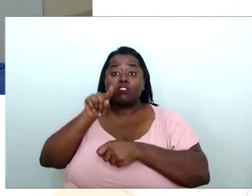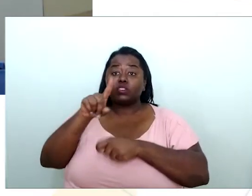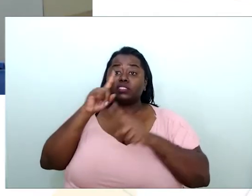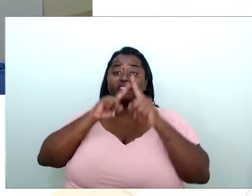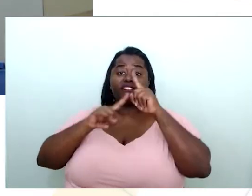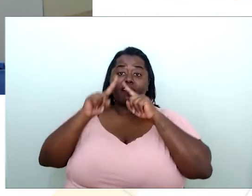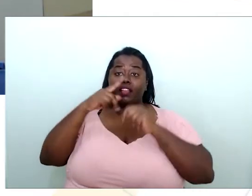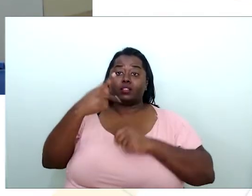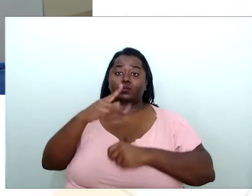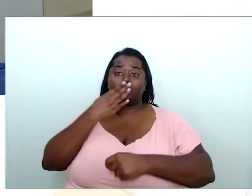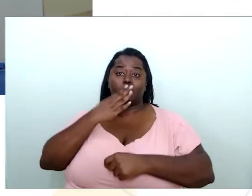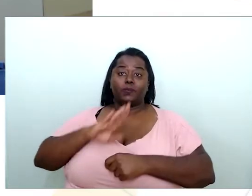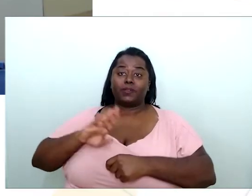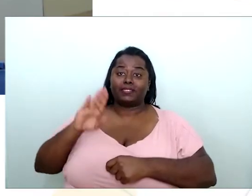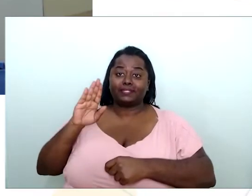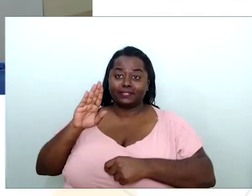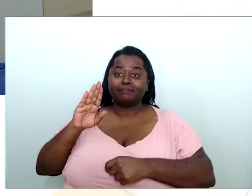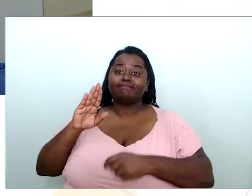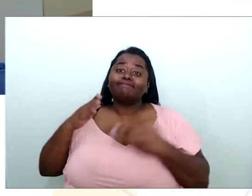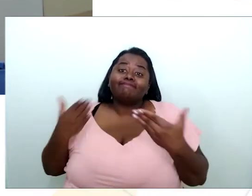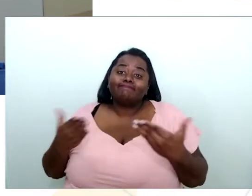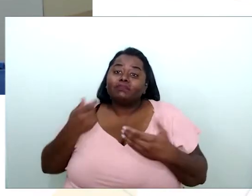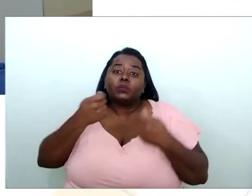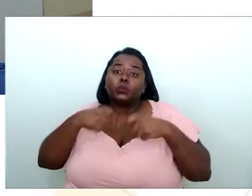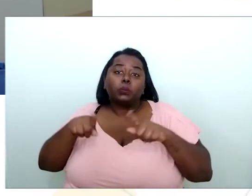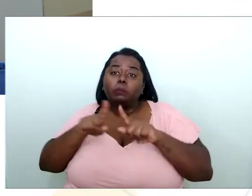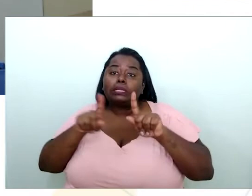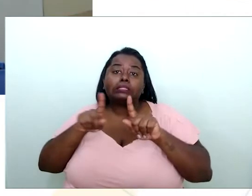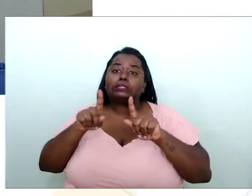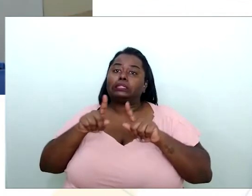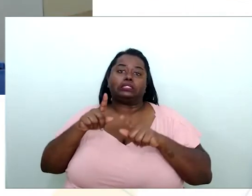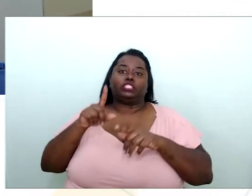then you didn't need you've taken the money they paid the money. The parents